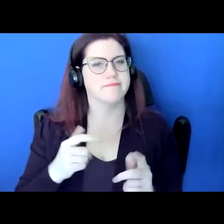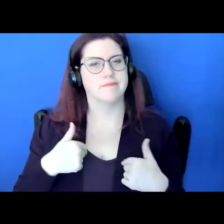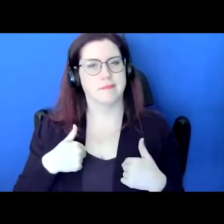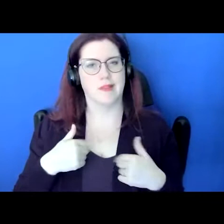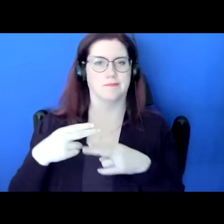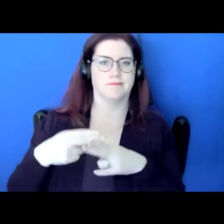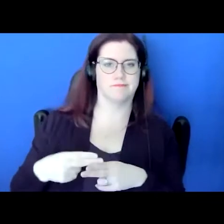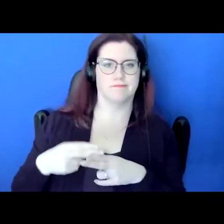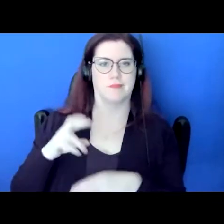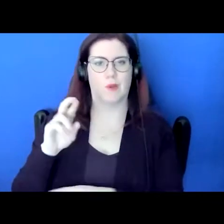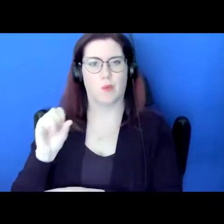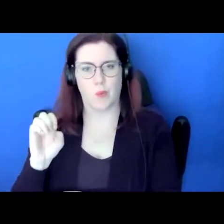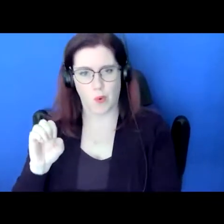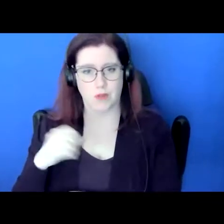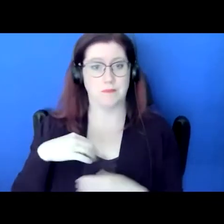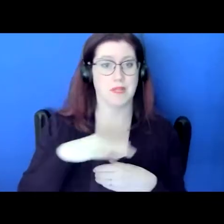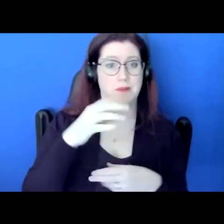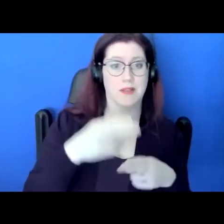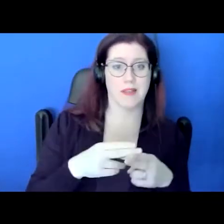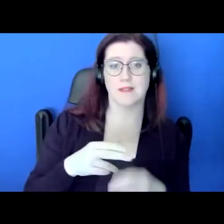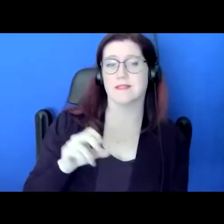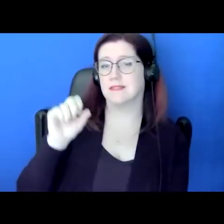My spirit name is also South Sky Woman.